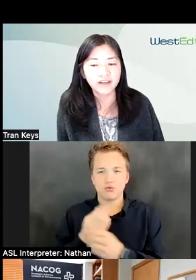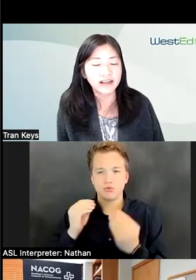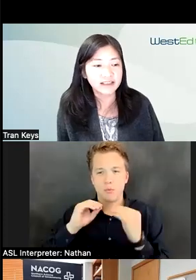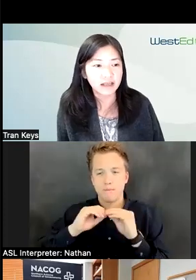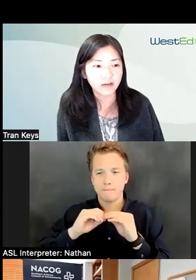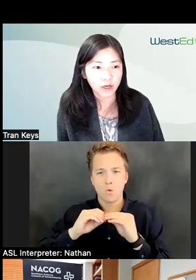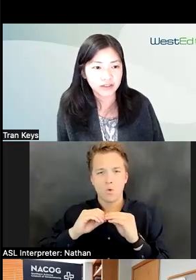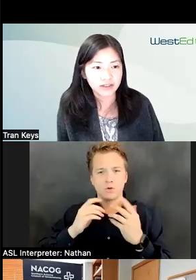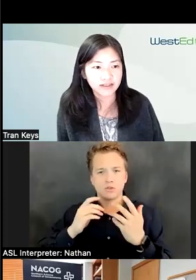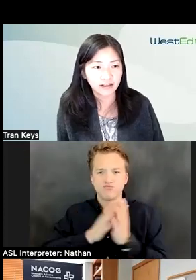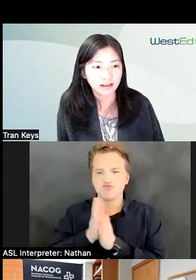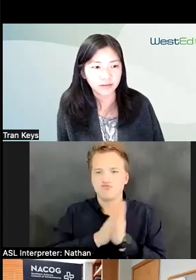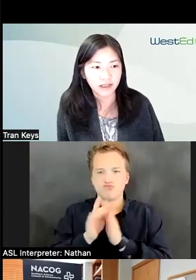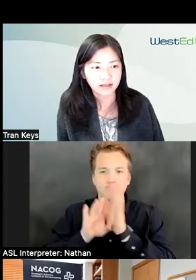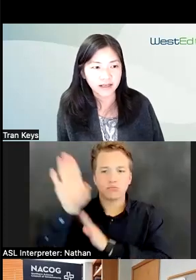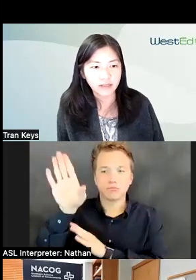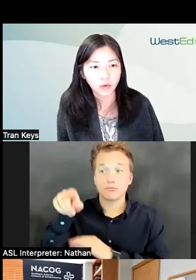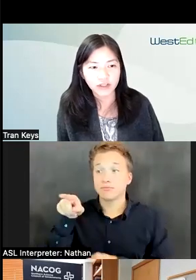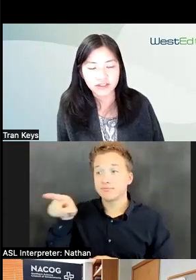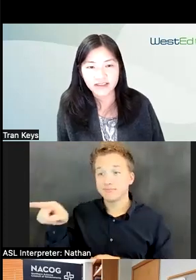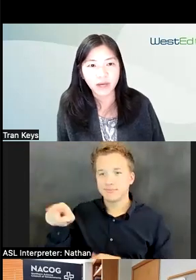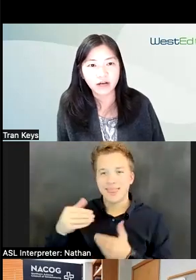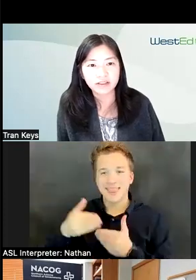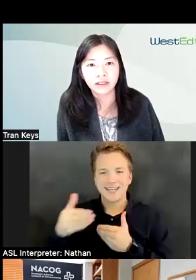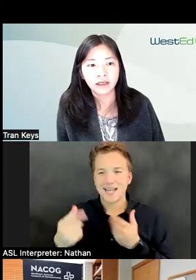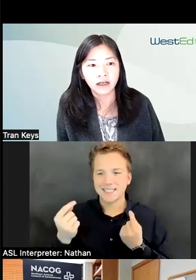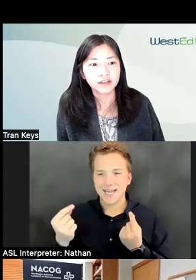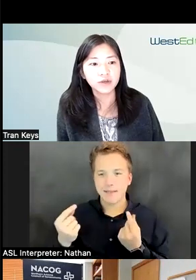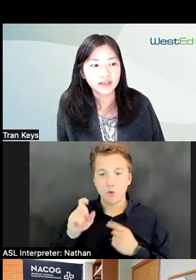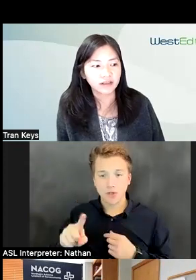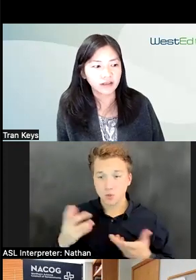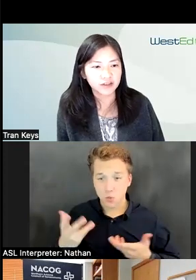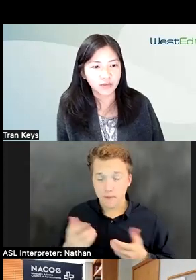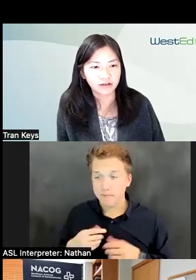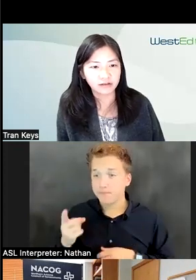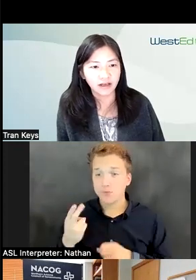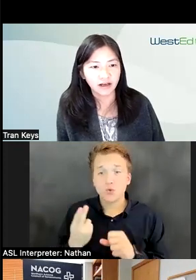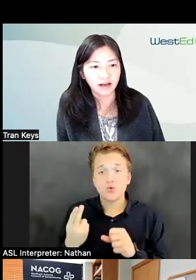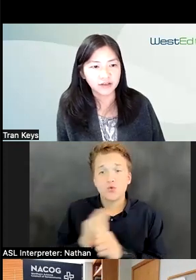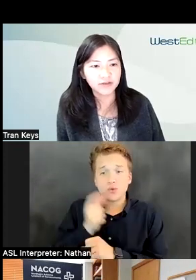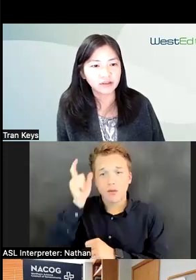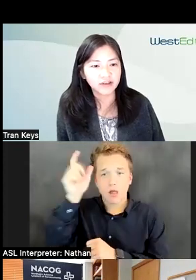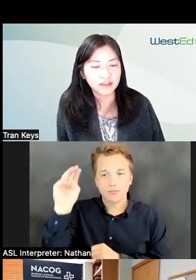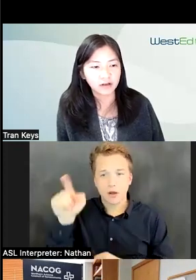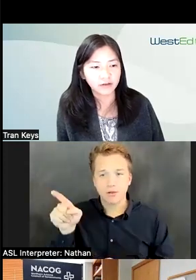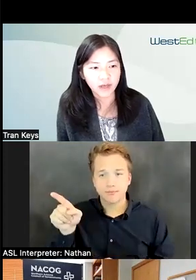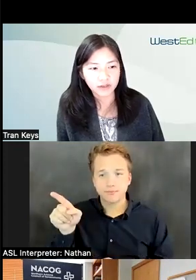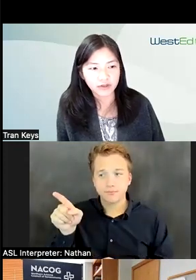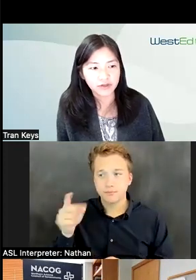The next set of questions, the next-step questions, is about using the logic model, using the logic model in the measures.